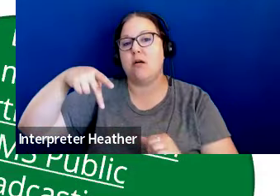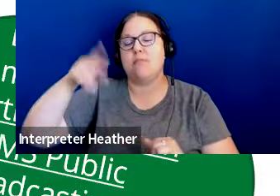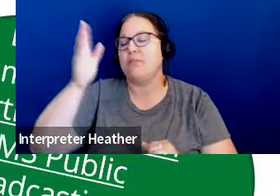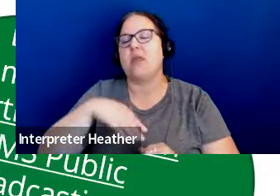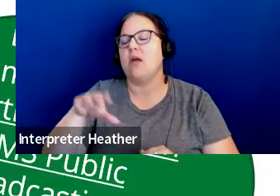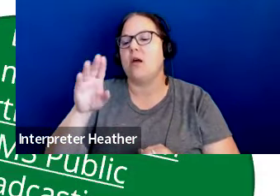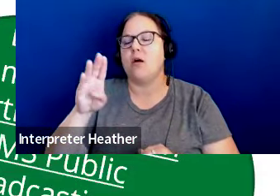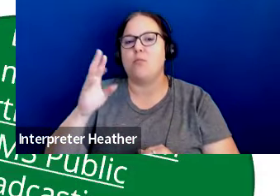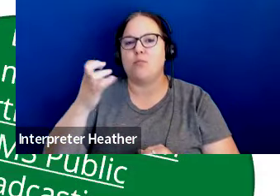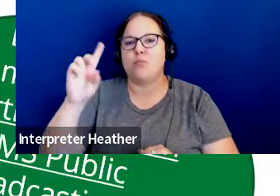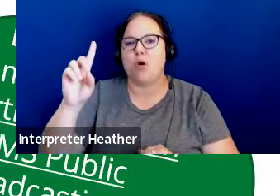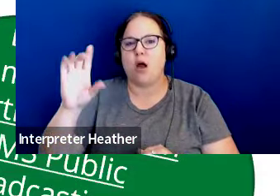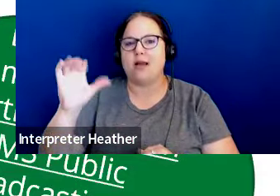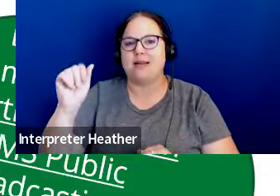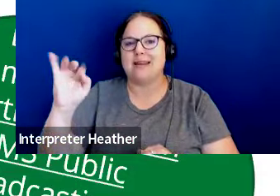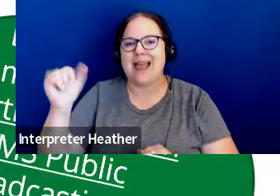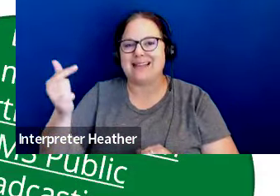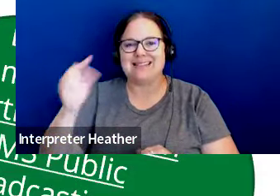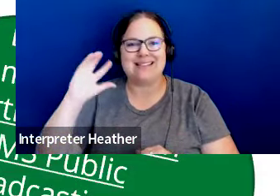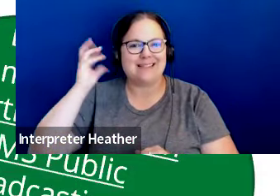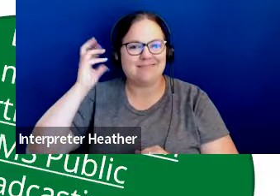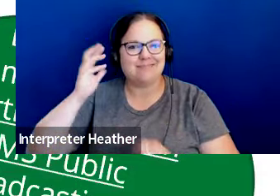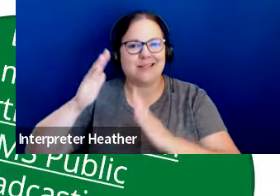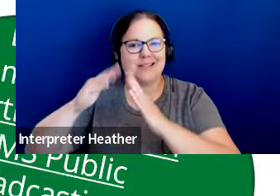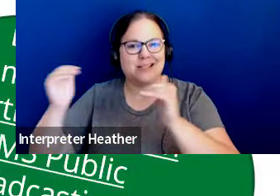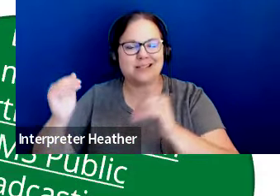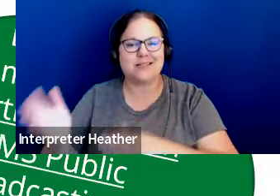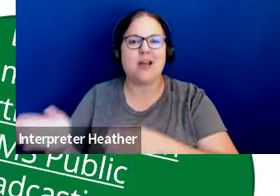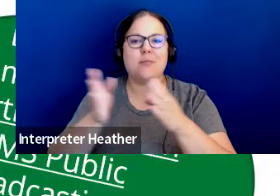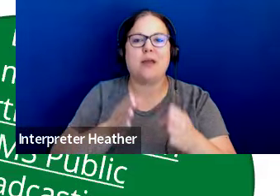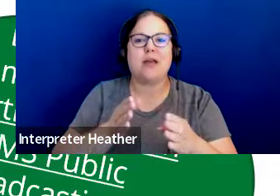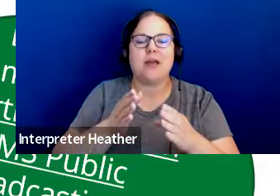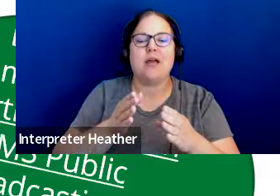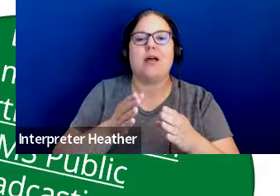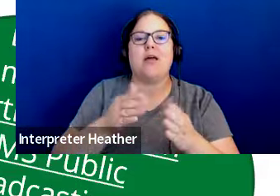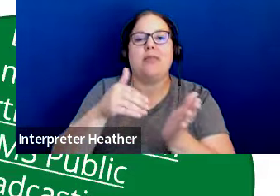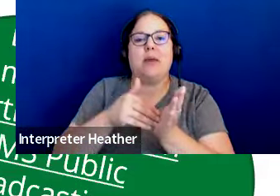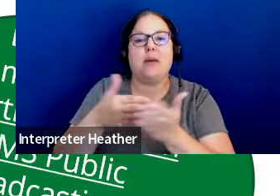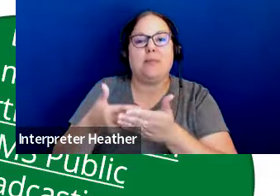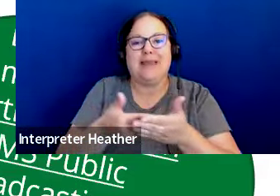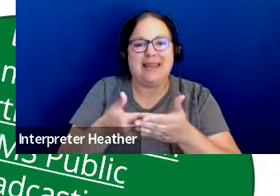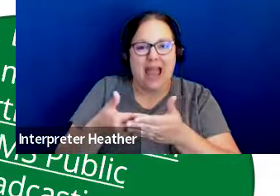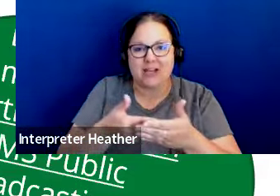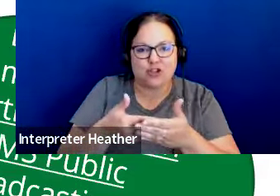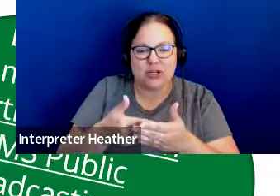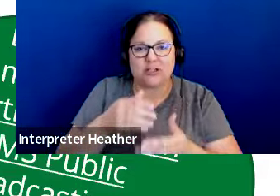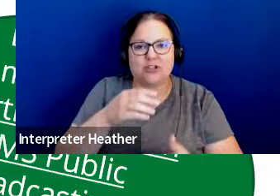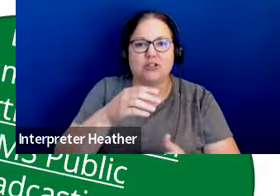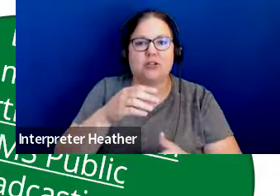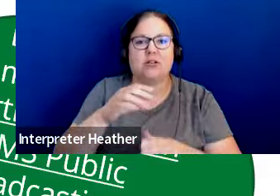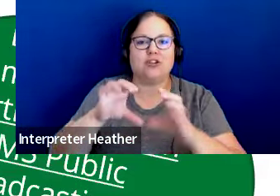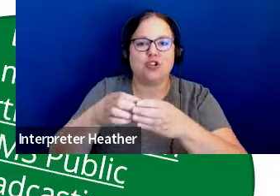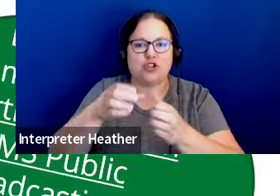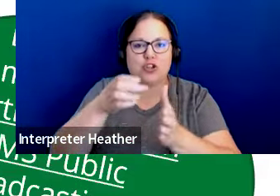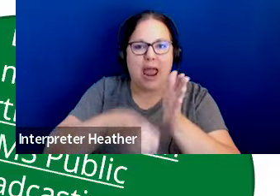our American Academy of Pediatrics Chapter the Children's Museum, we developed a very robust